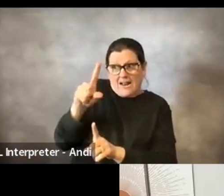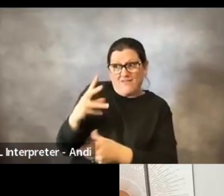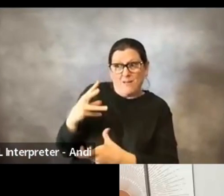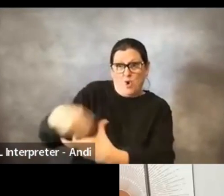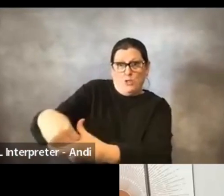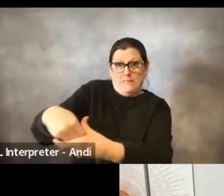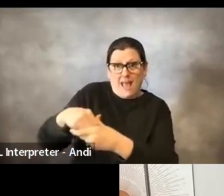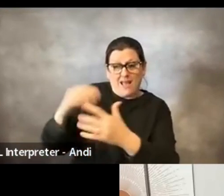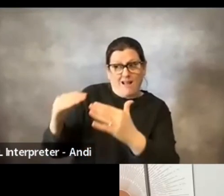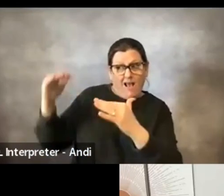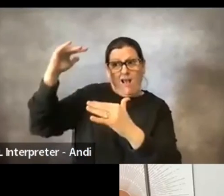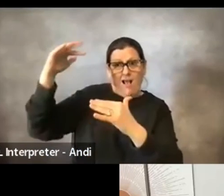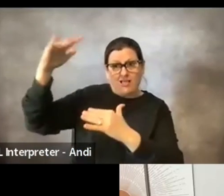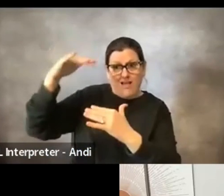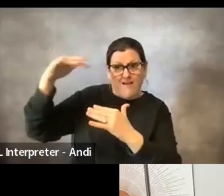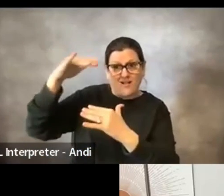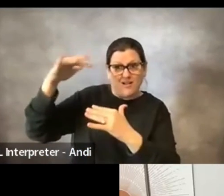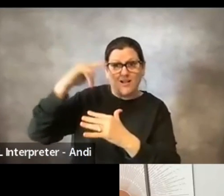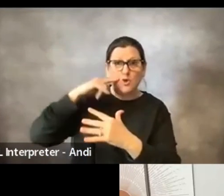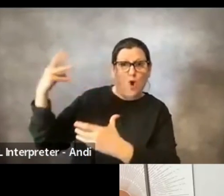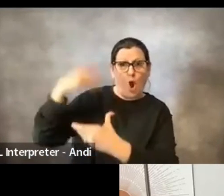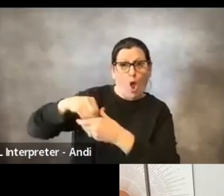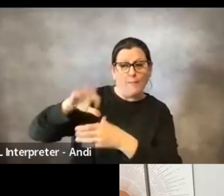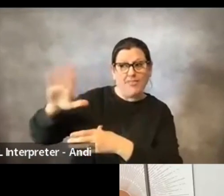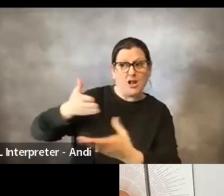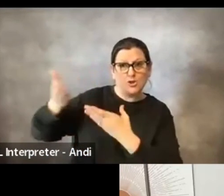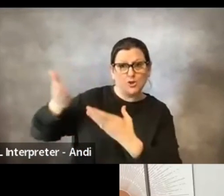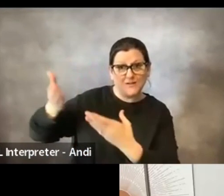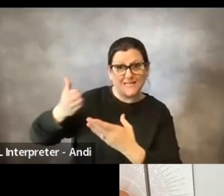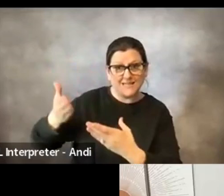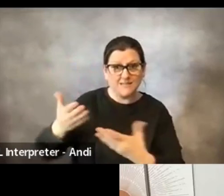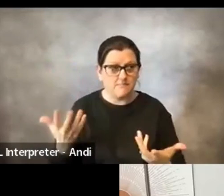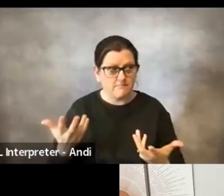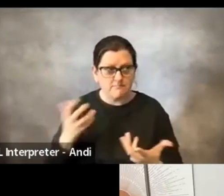pretty high level to be able to participate in the services, not a lot of accommodation typically